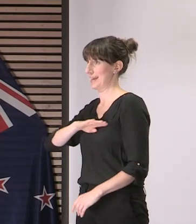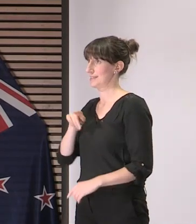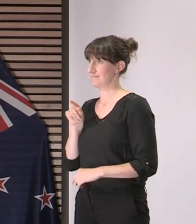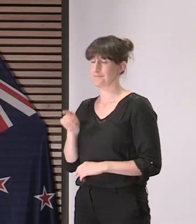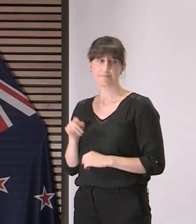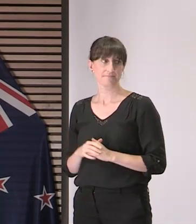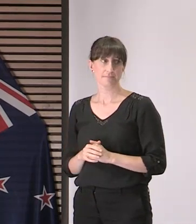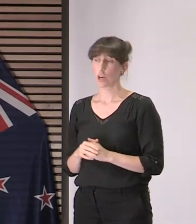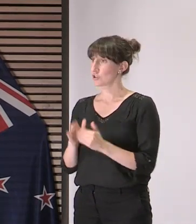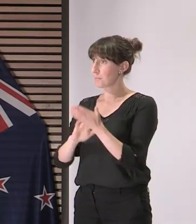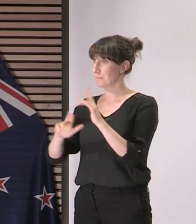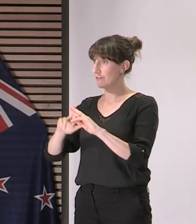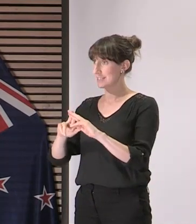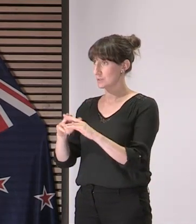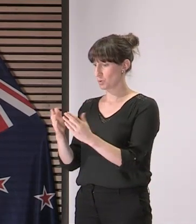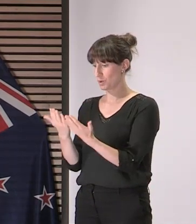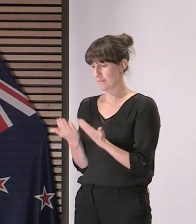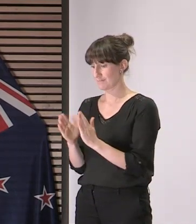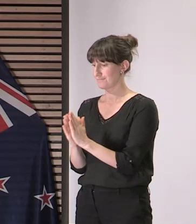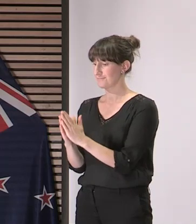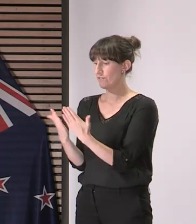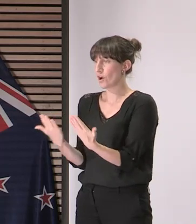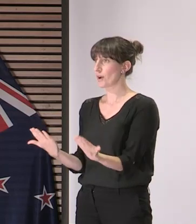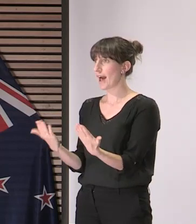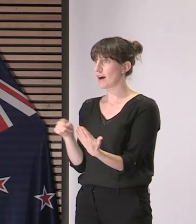senior level of a primary -